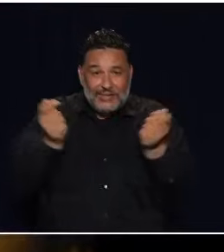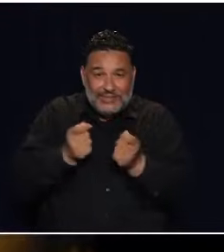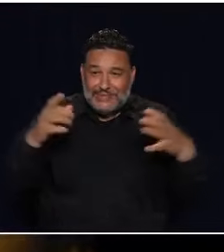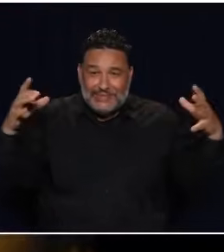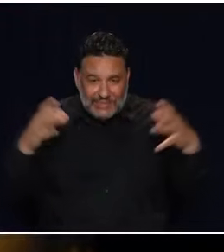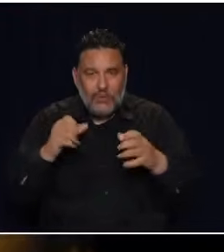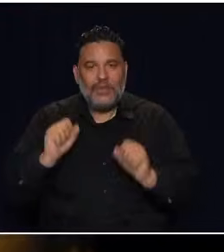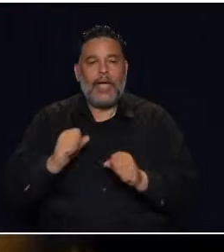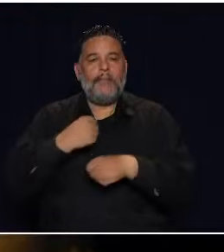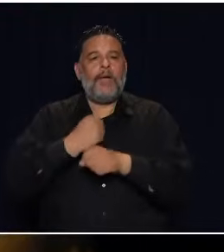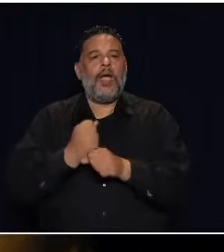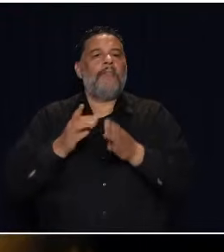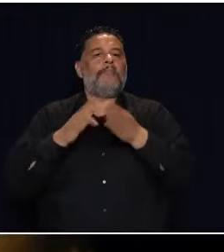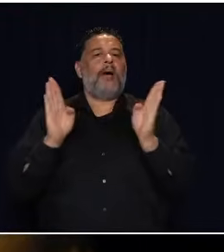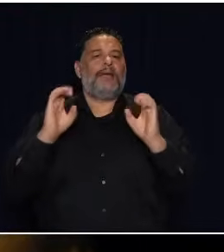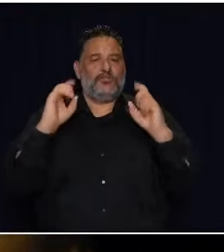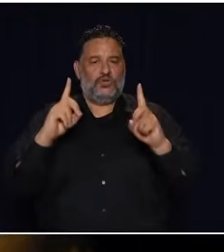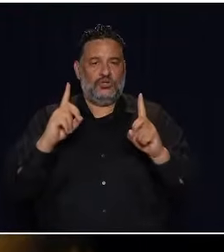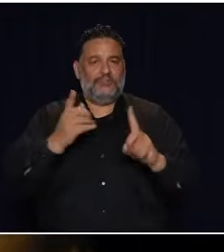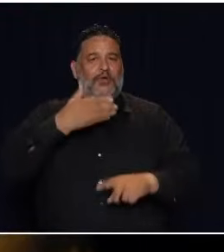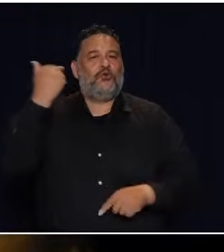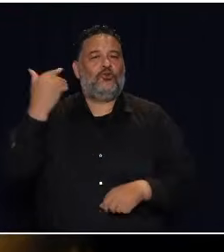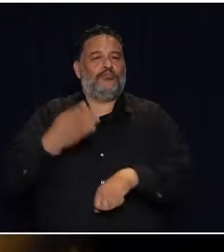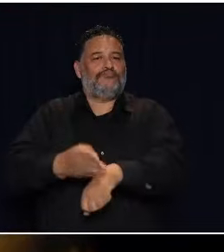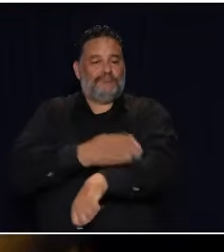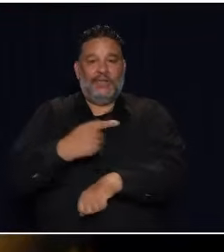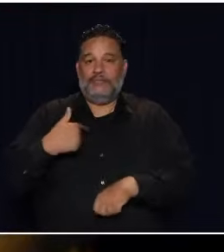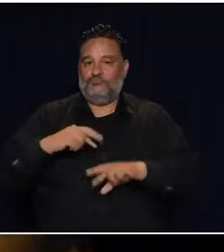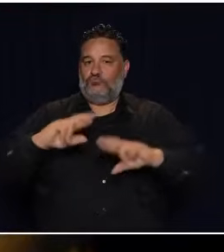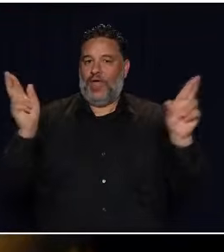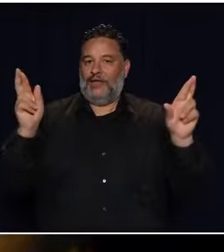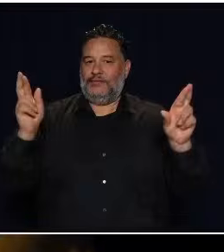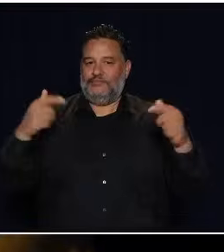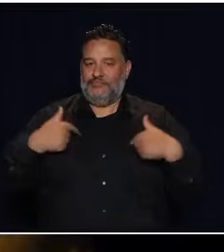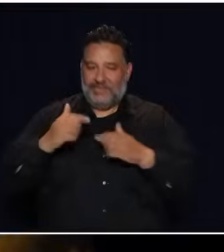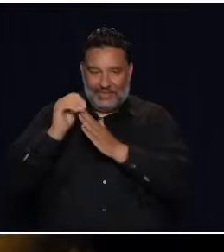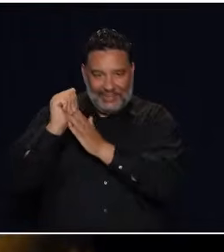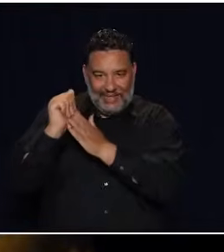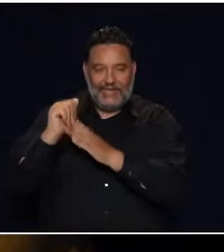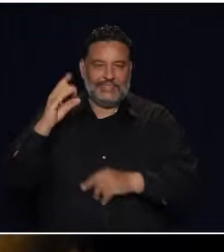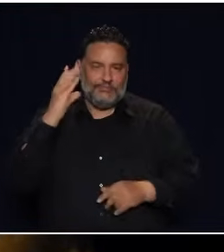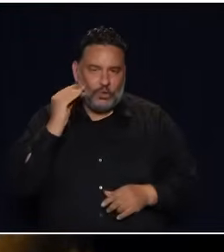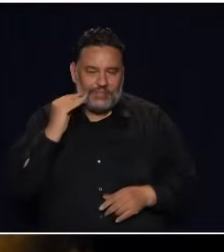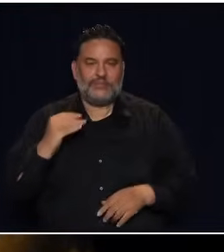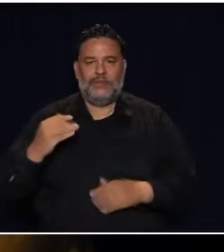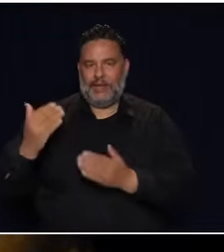INSTRUCTION. I BELIEVE WHEN WE BRING PEOPLE TOGETHER, WE CAN STRENGTHEN